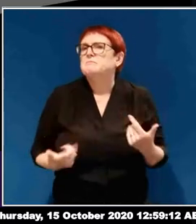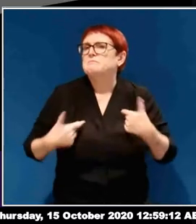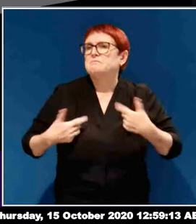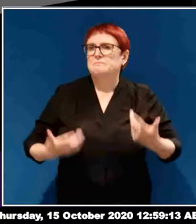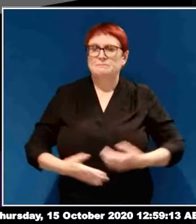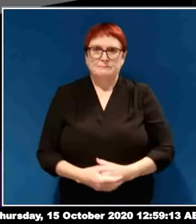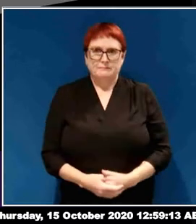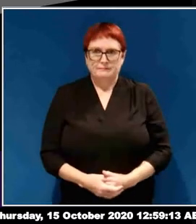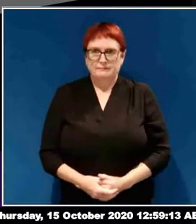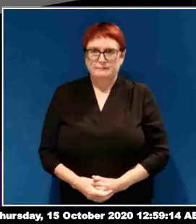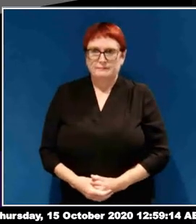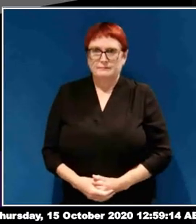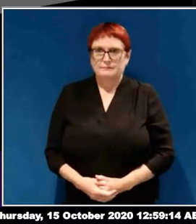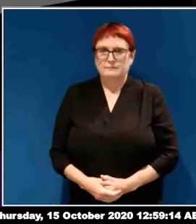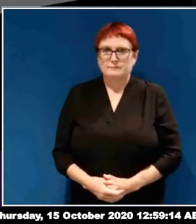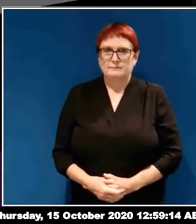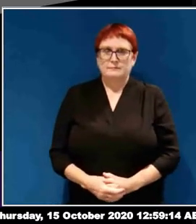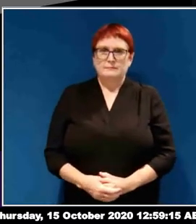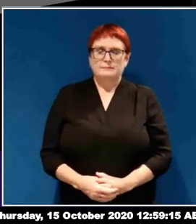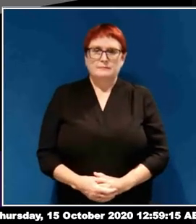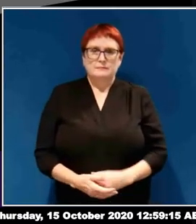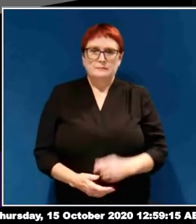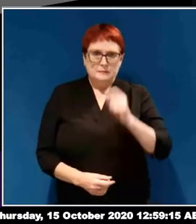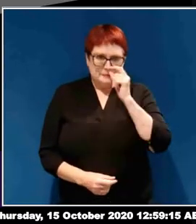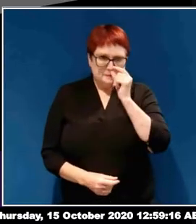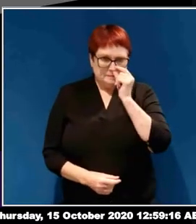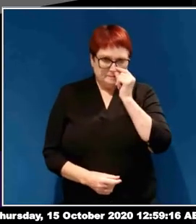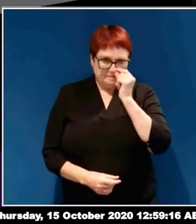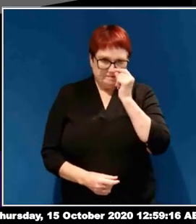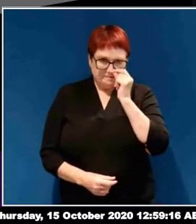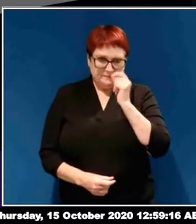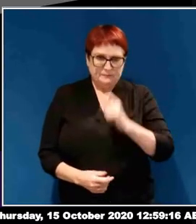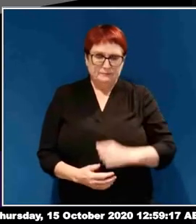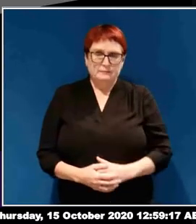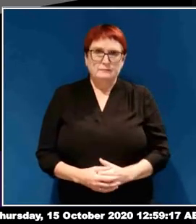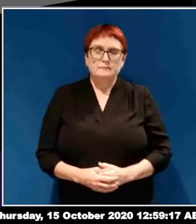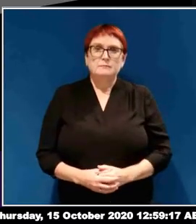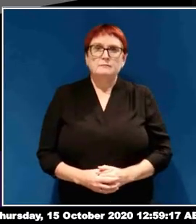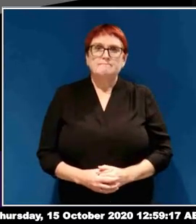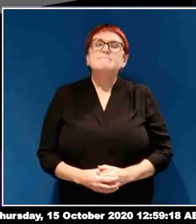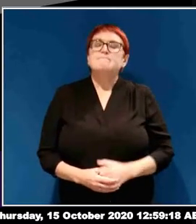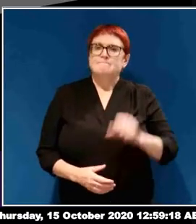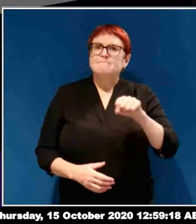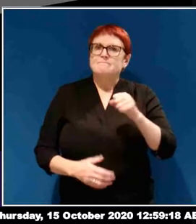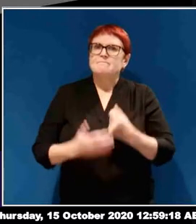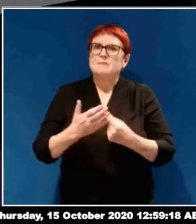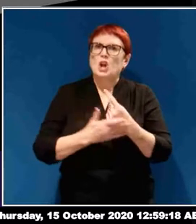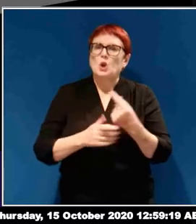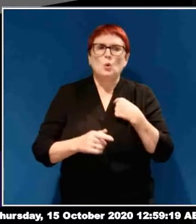At that time. And it's something that resonated with you sufficiently that you